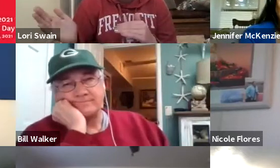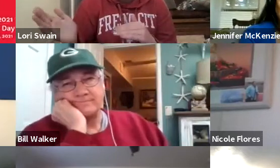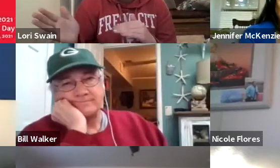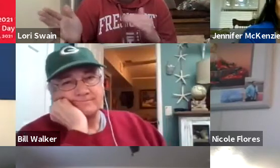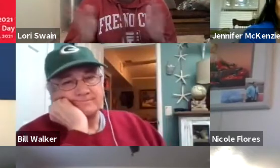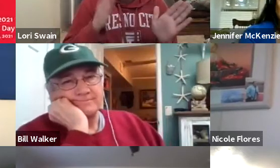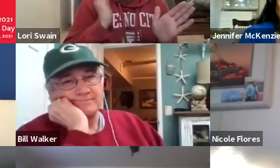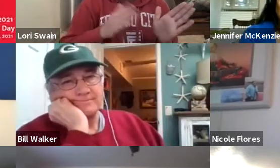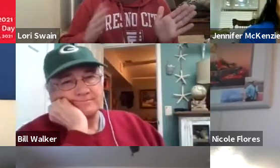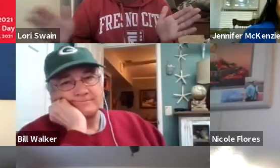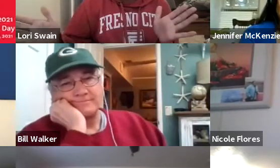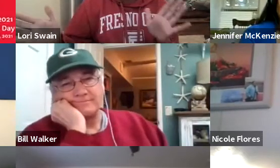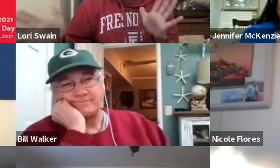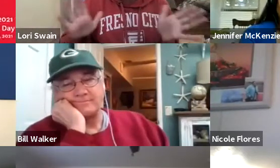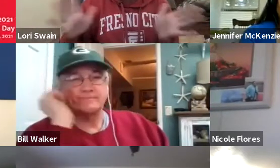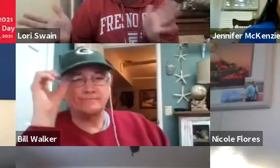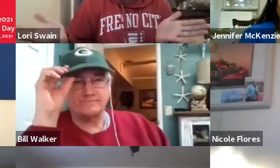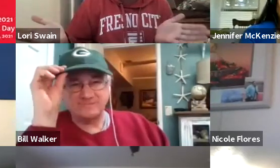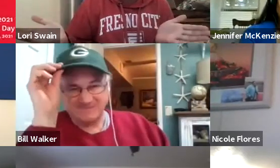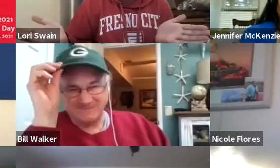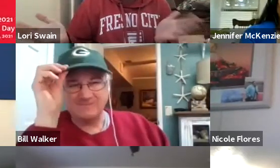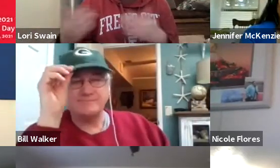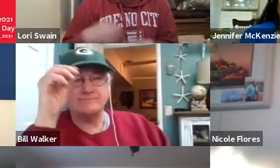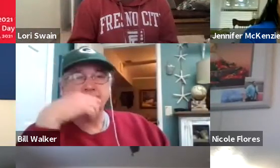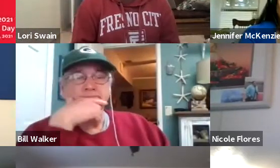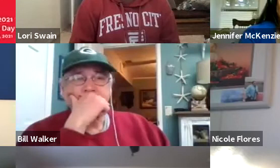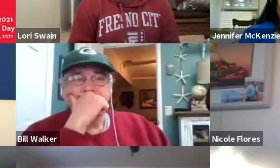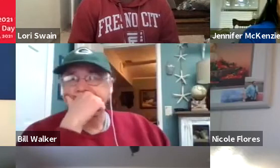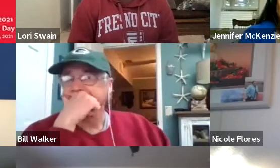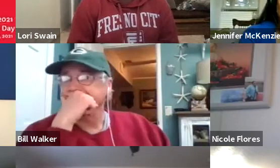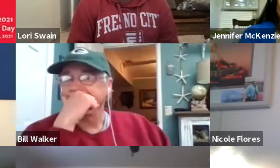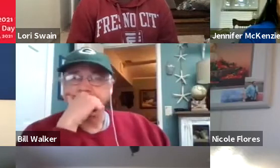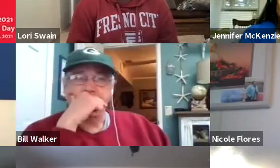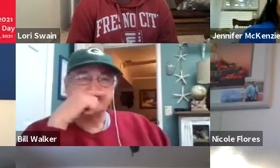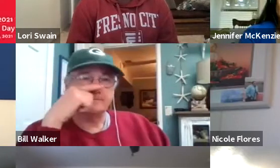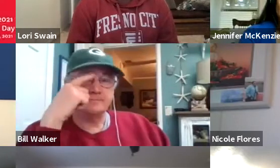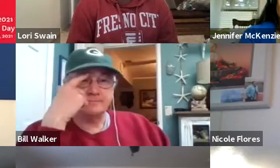second, because, like how they're lined up, that's not fitting in a year. So it kind of taking a step back and looking at it being